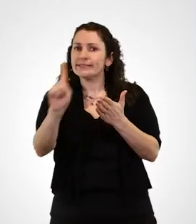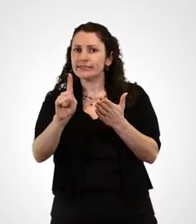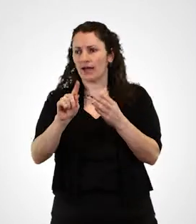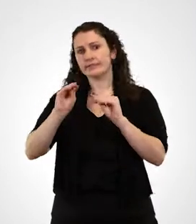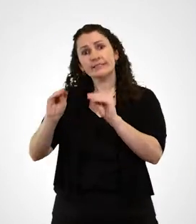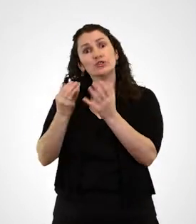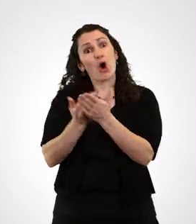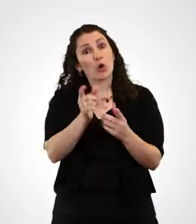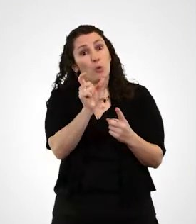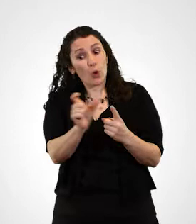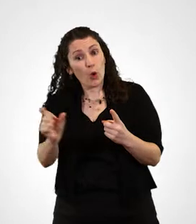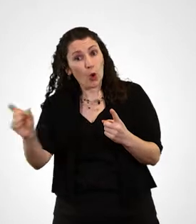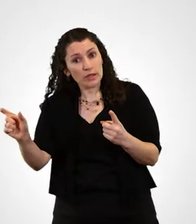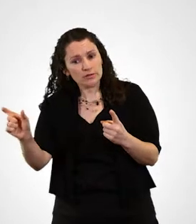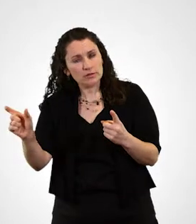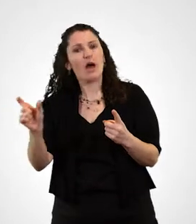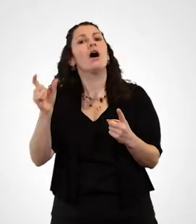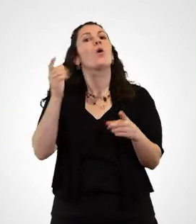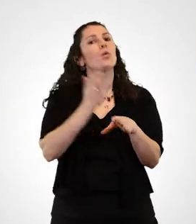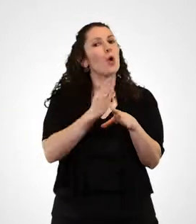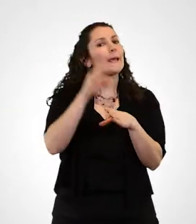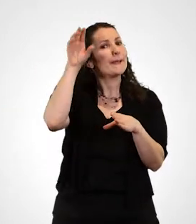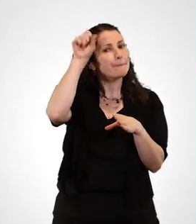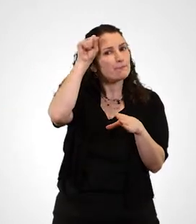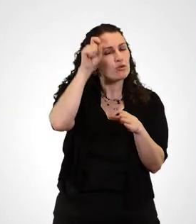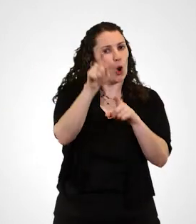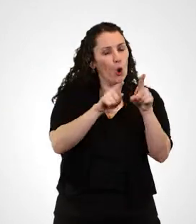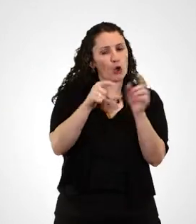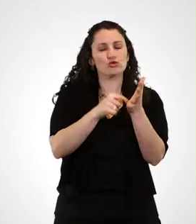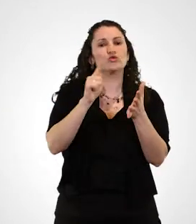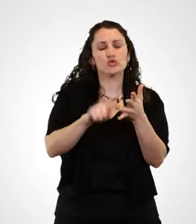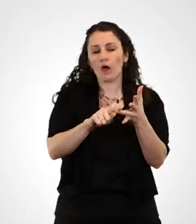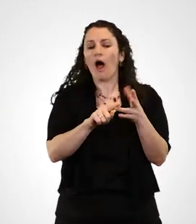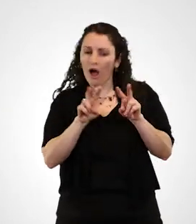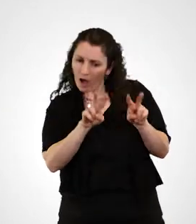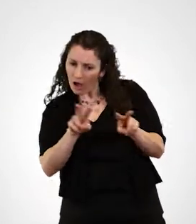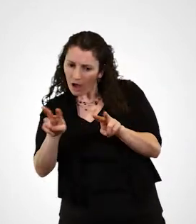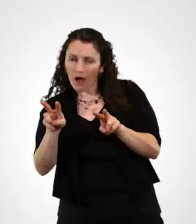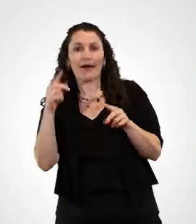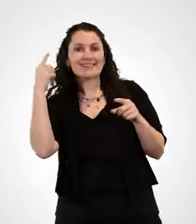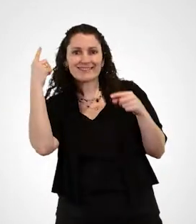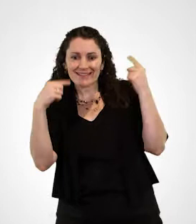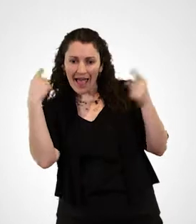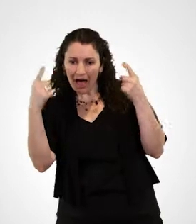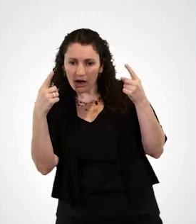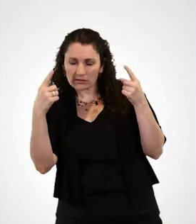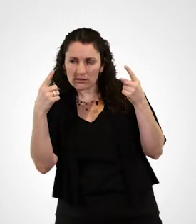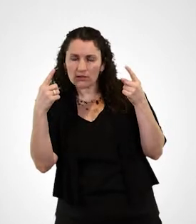more of their working memory moves towards sounding out the sounds and bringing those sounds back to the word